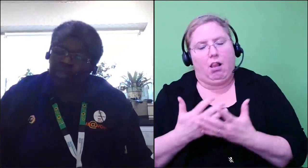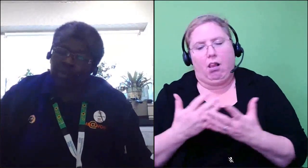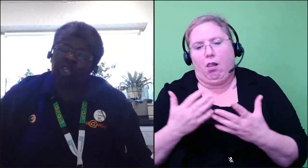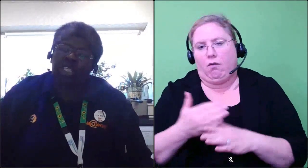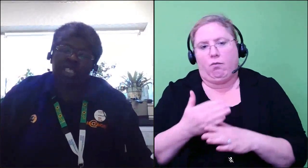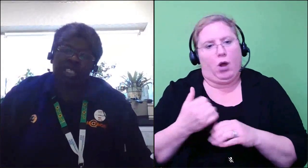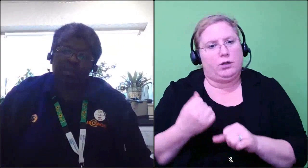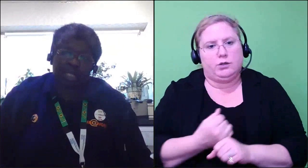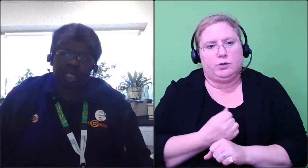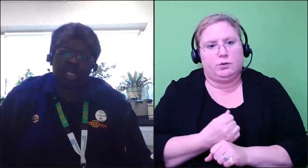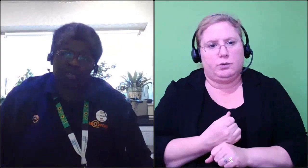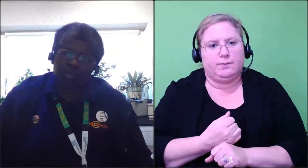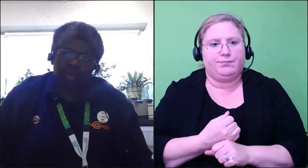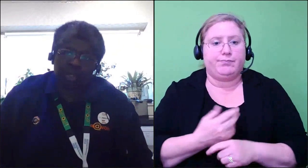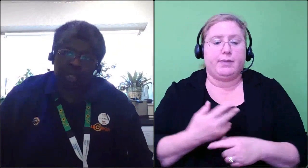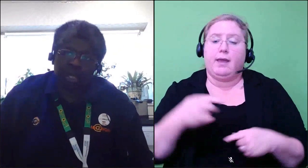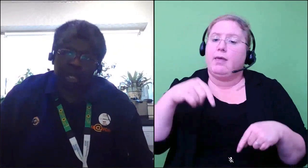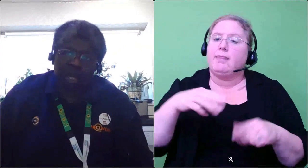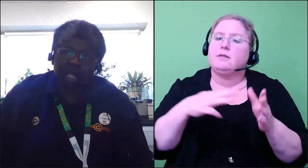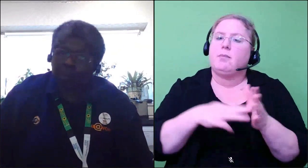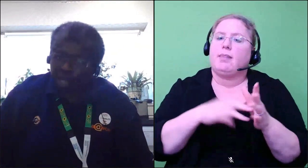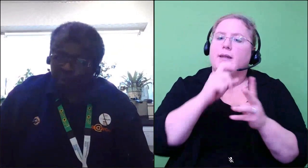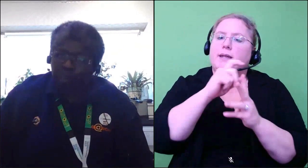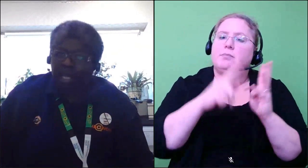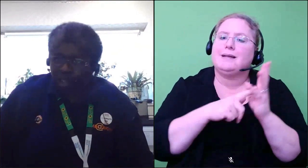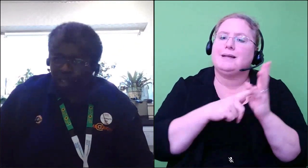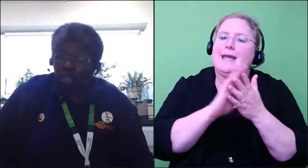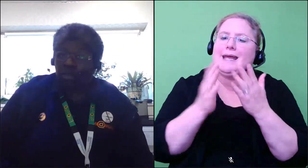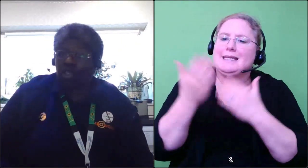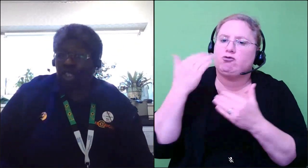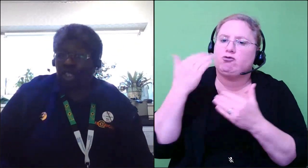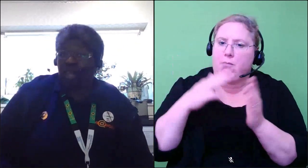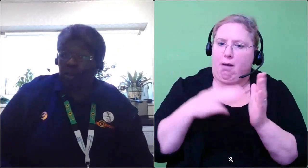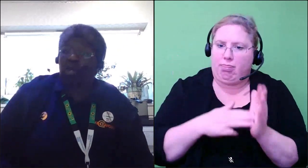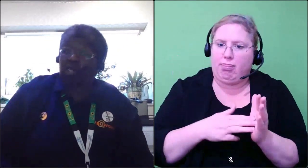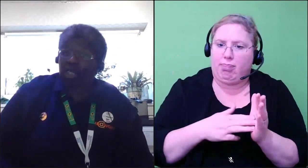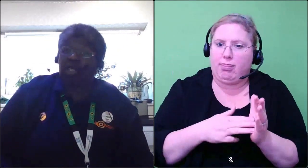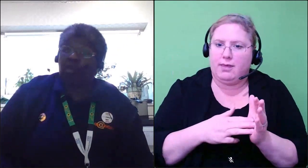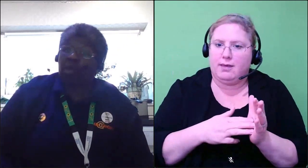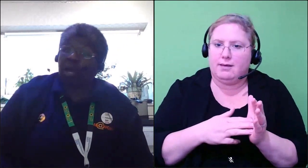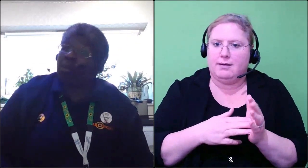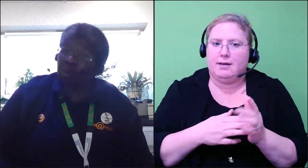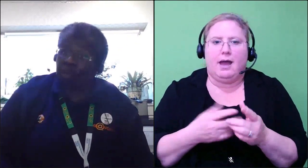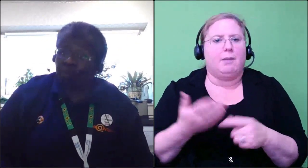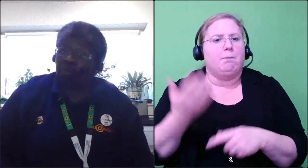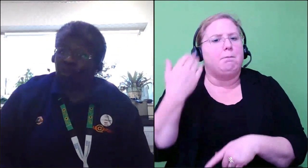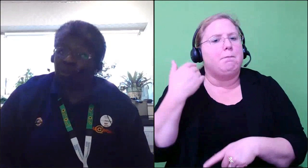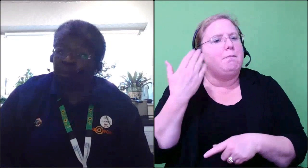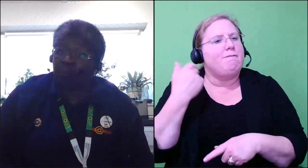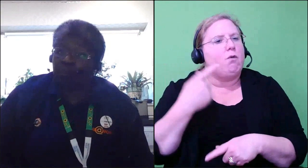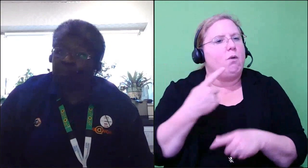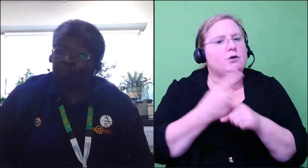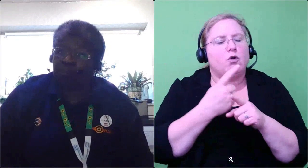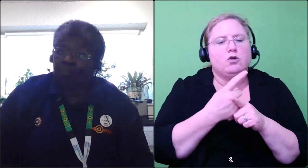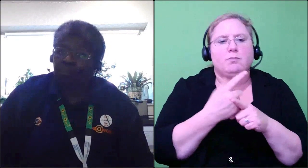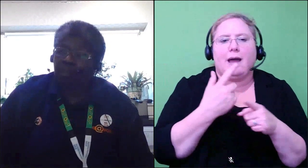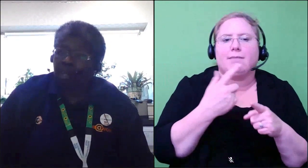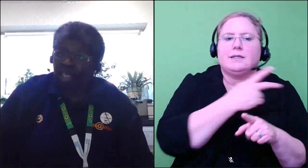This month is disability history month, and let me go back to one of those staff networks that I spoke about, the MAPLE group.